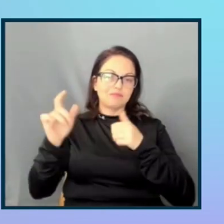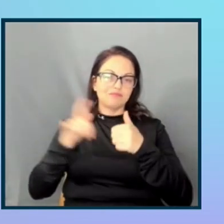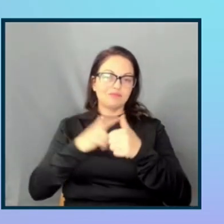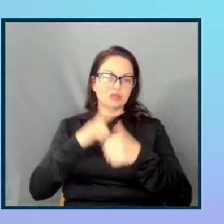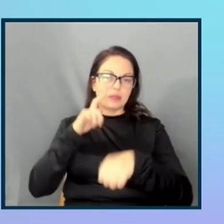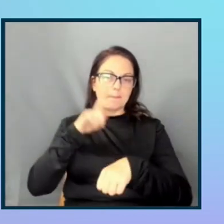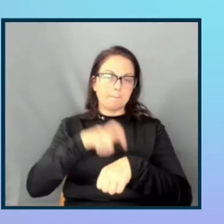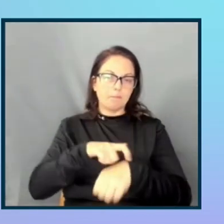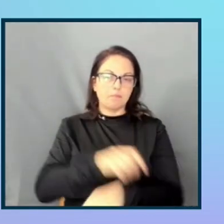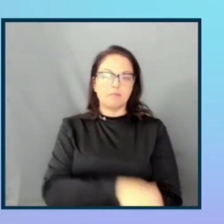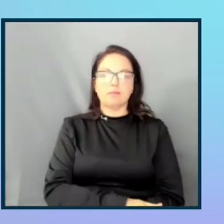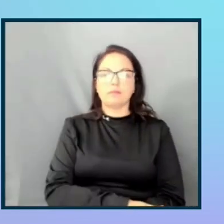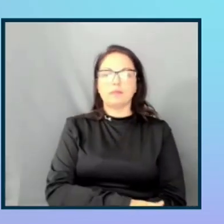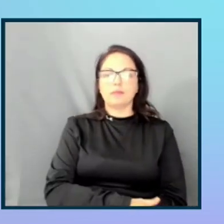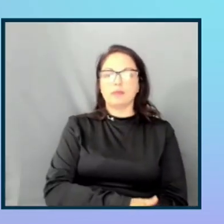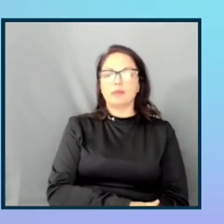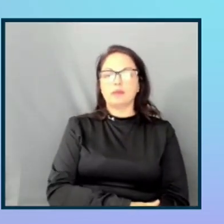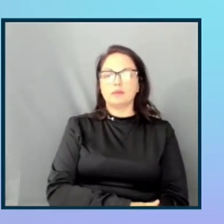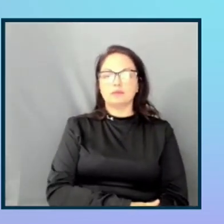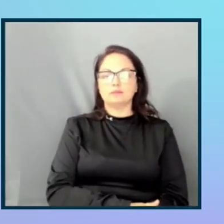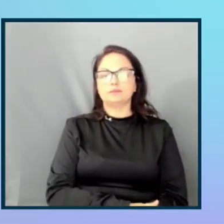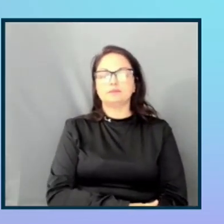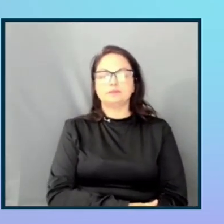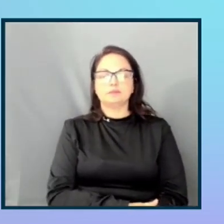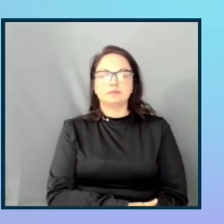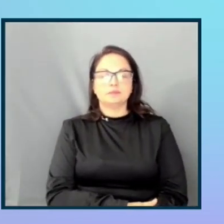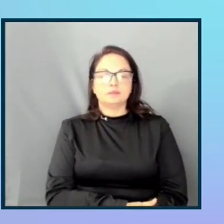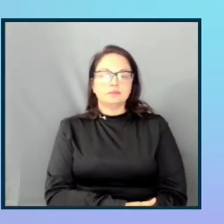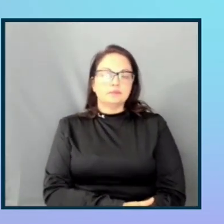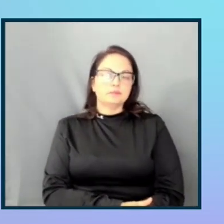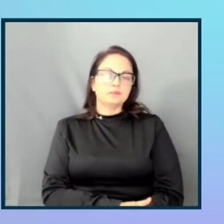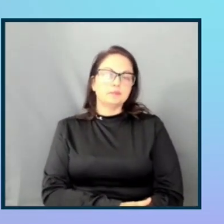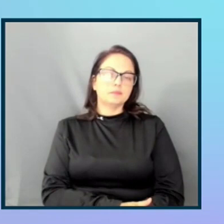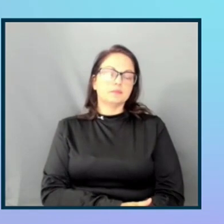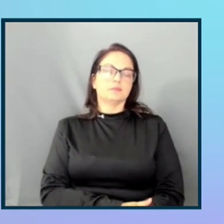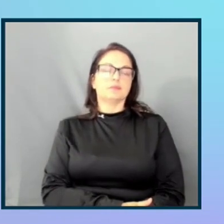All right, yeah, that's a nuanced one, great answer.